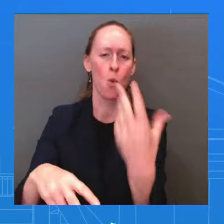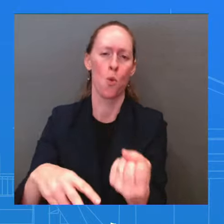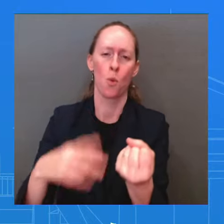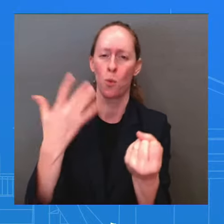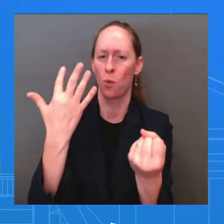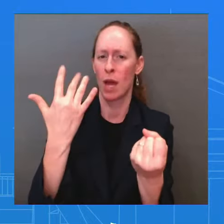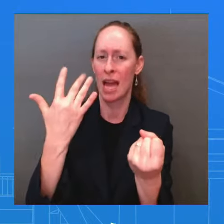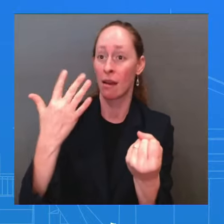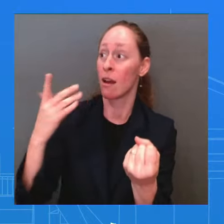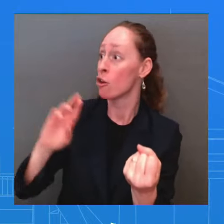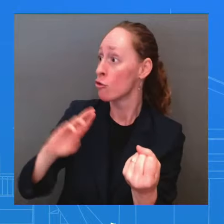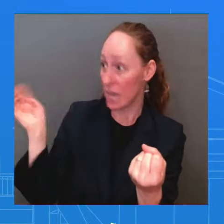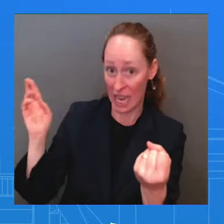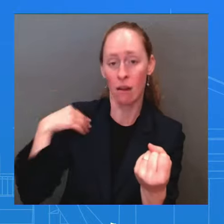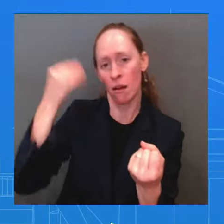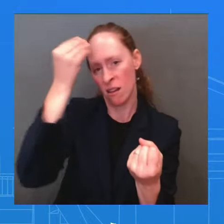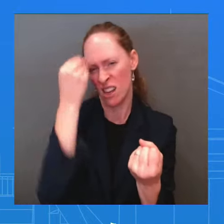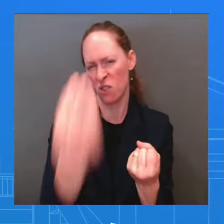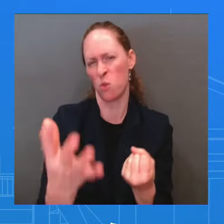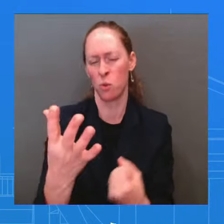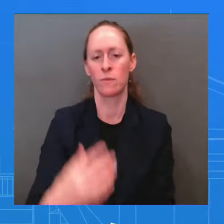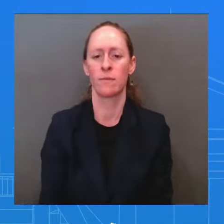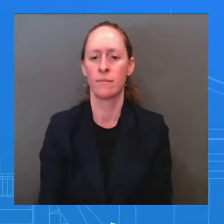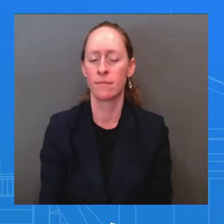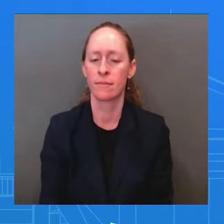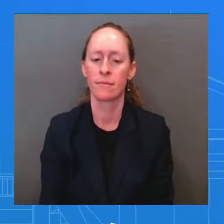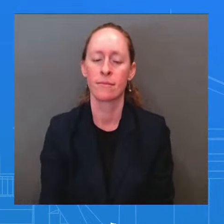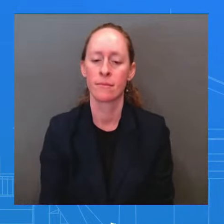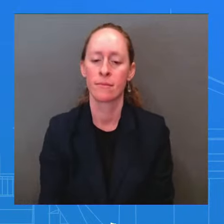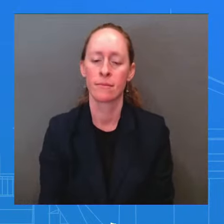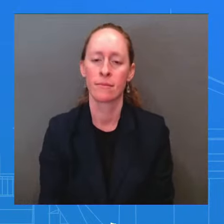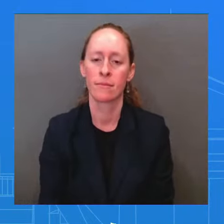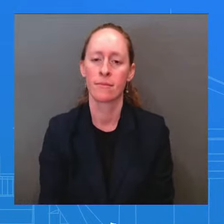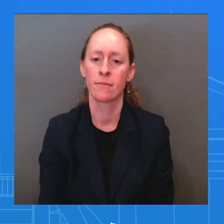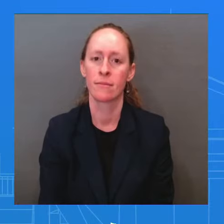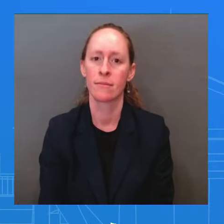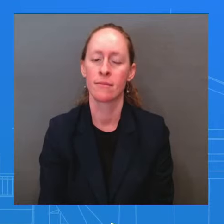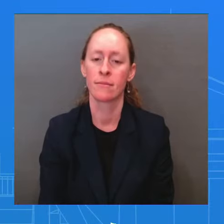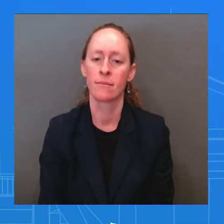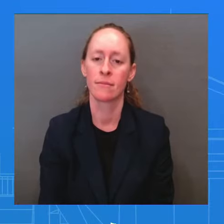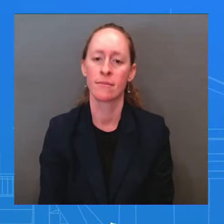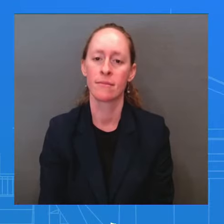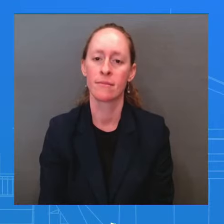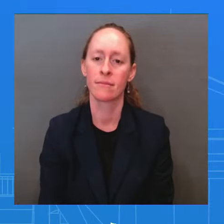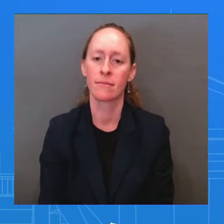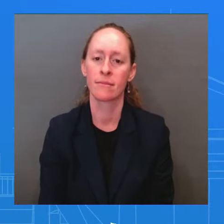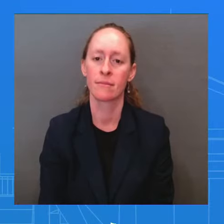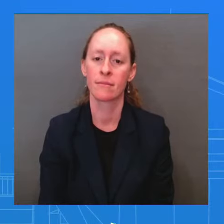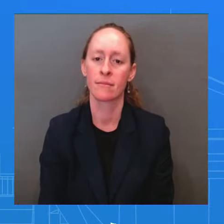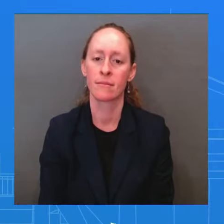just not going to get ahead of it at this time. Go ahead. The Press: On Su and Sperling's deployment to Detroit, can you clarify the timing of that?